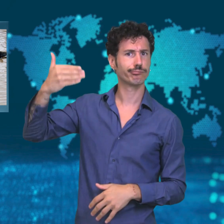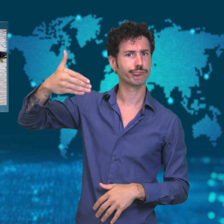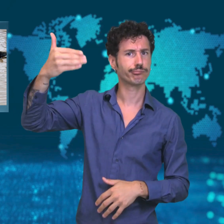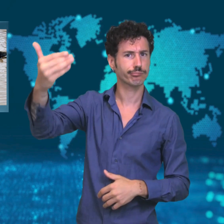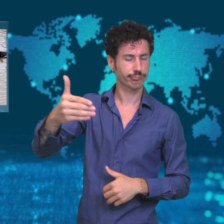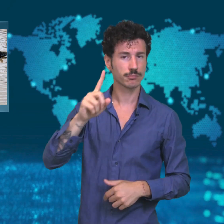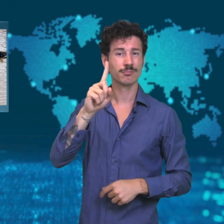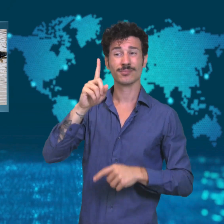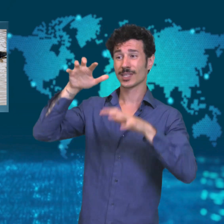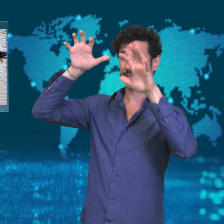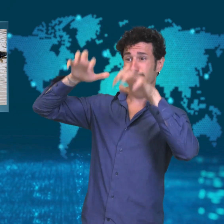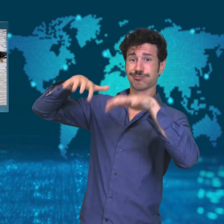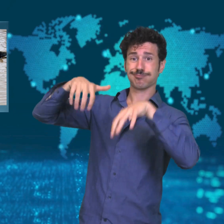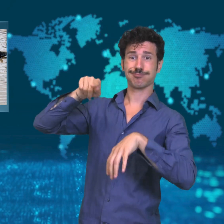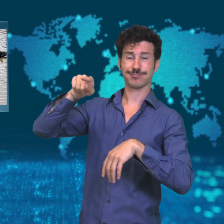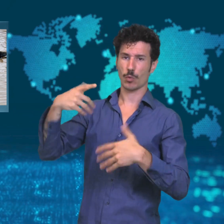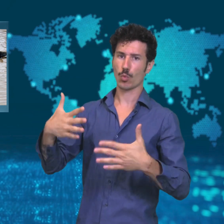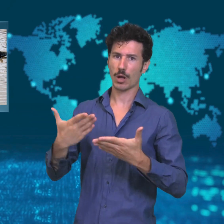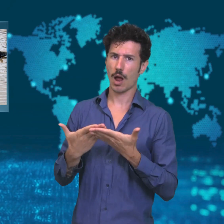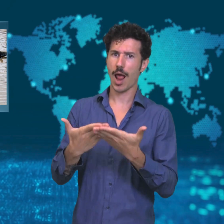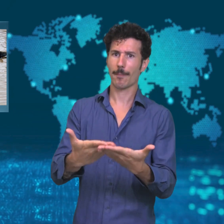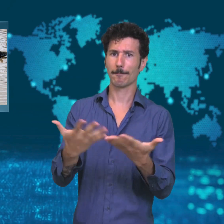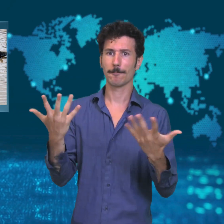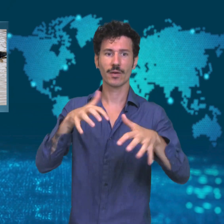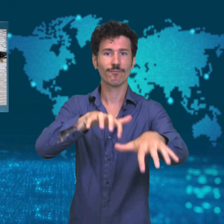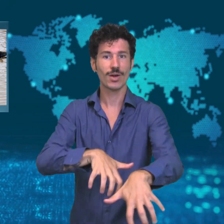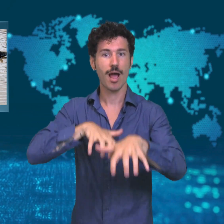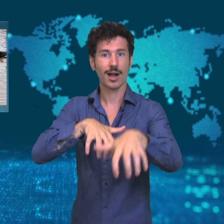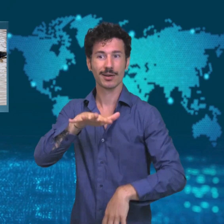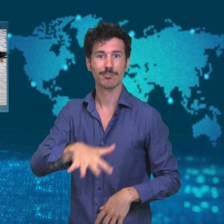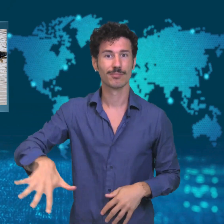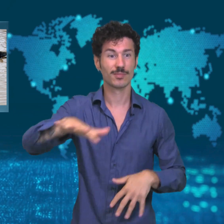The rains are necessary for farms and